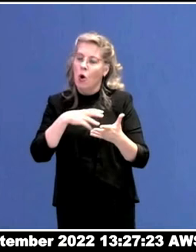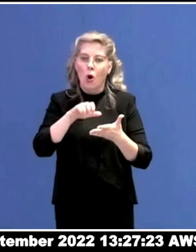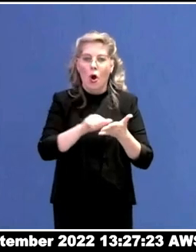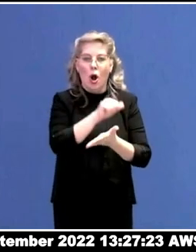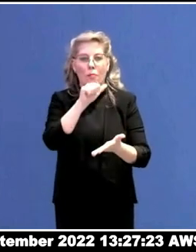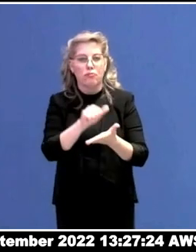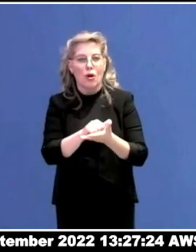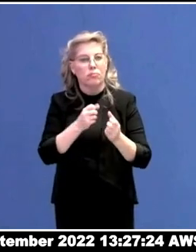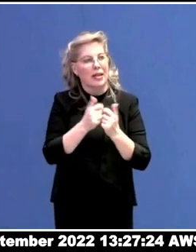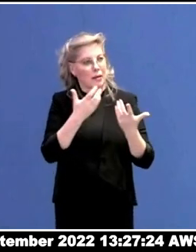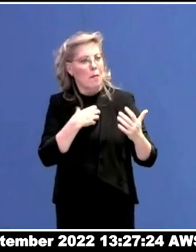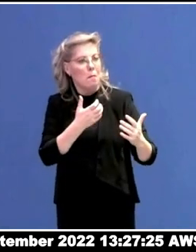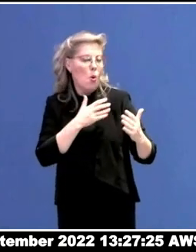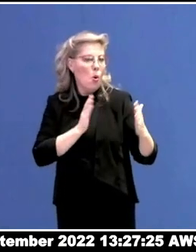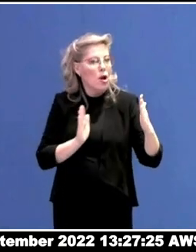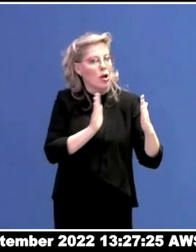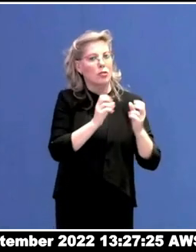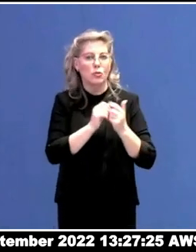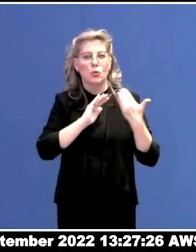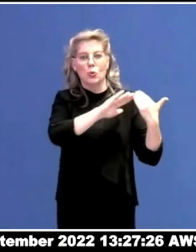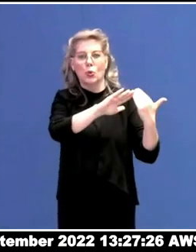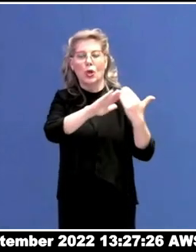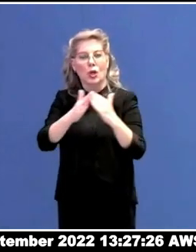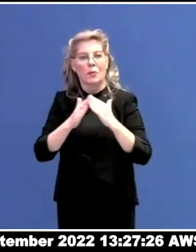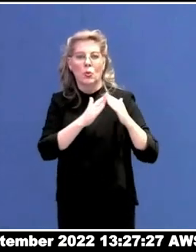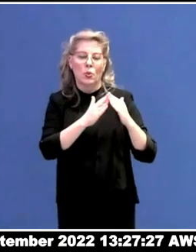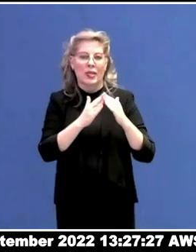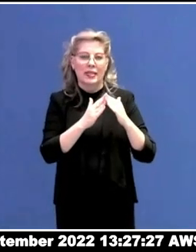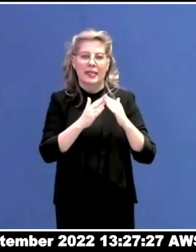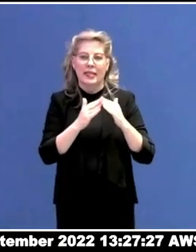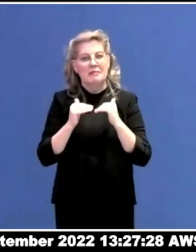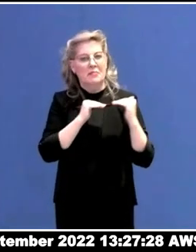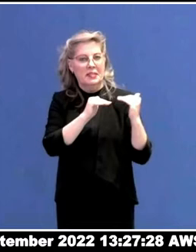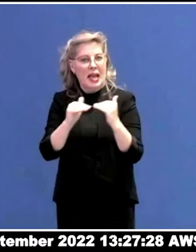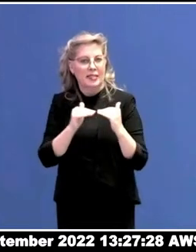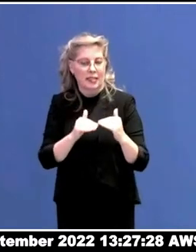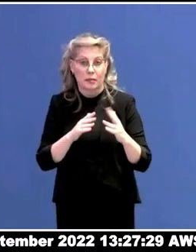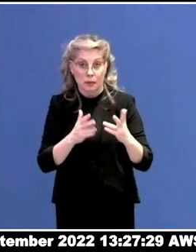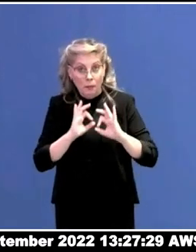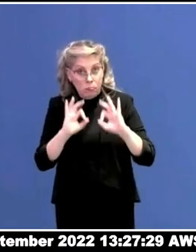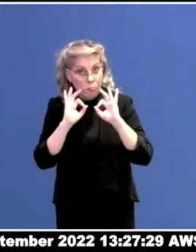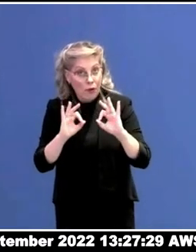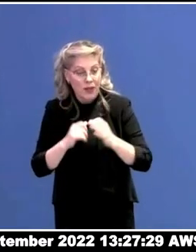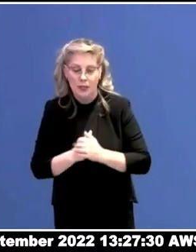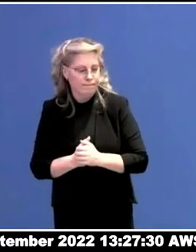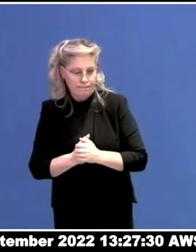standards, although we know it can be much improved. But I would say, you know, these are the different types of - you know, elements that